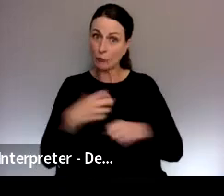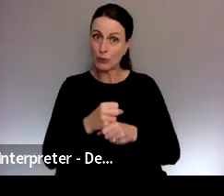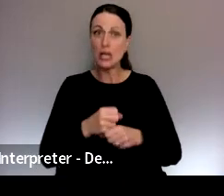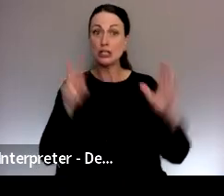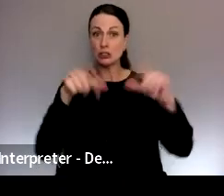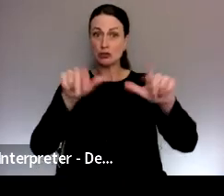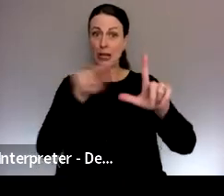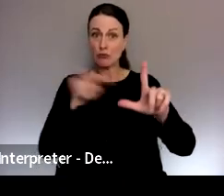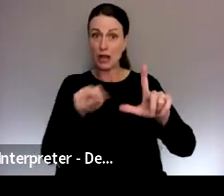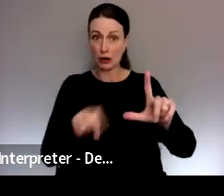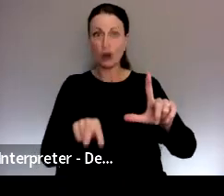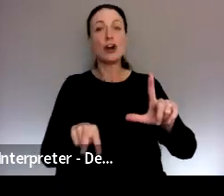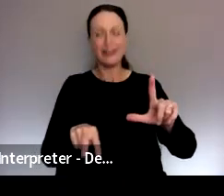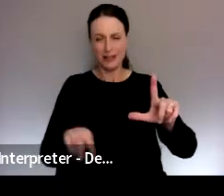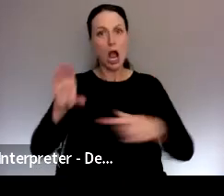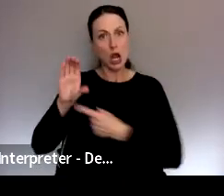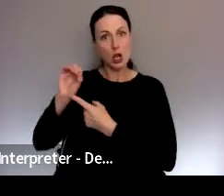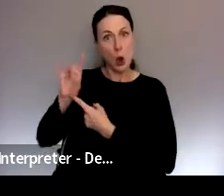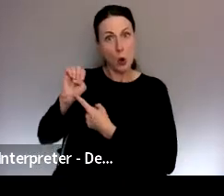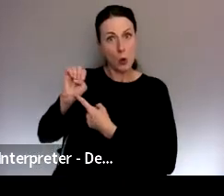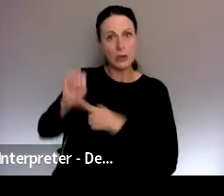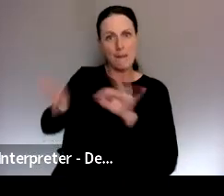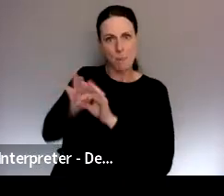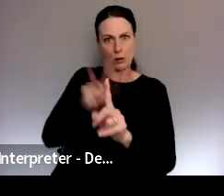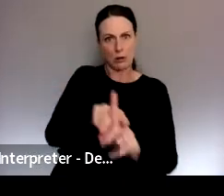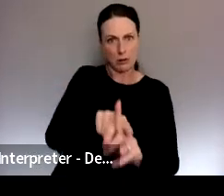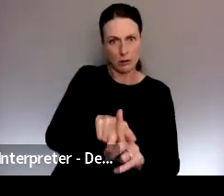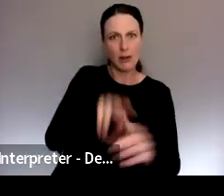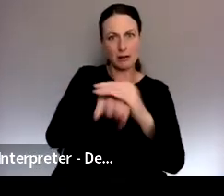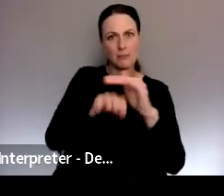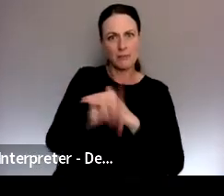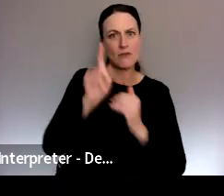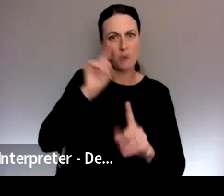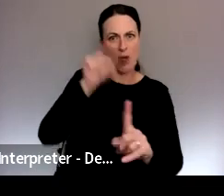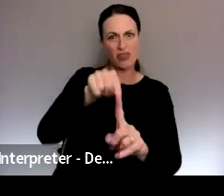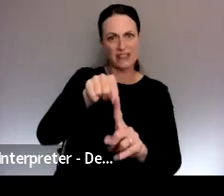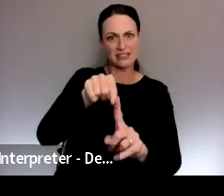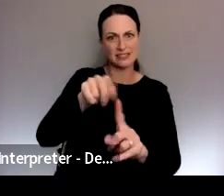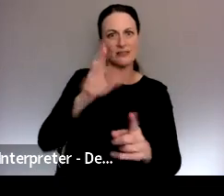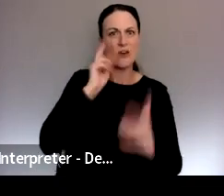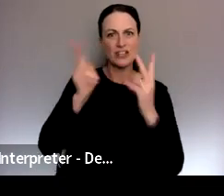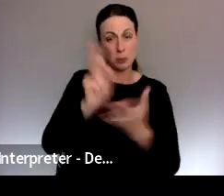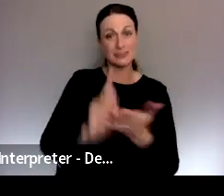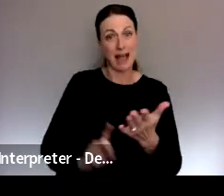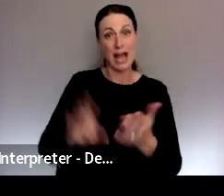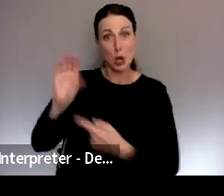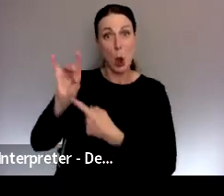as the screen reader video taught us, code plays an important role in the accessibility of our visual designs.